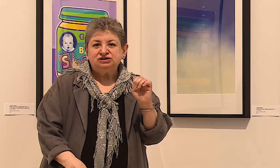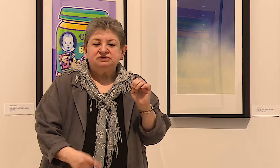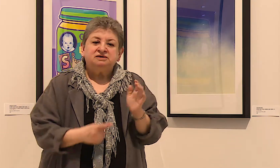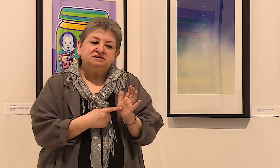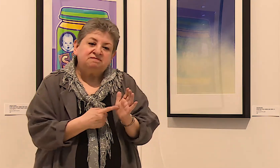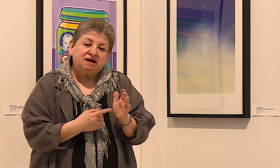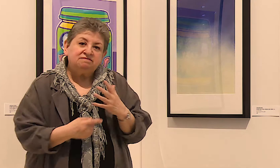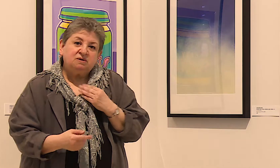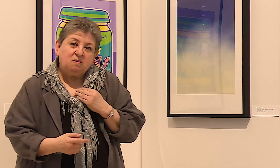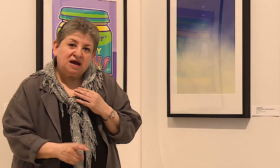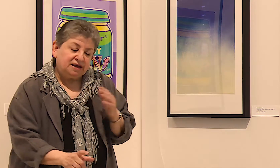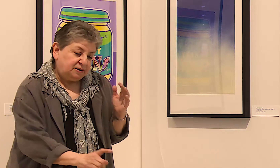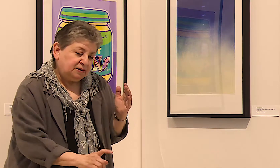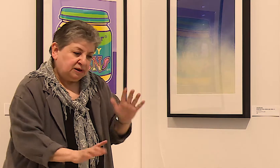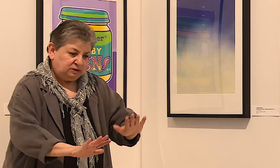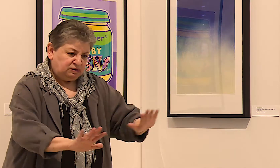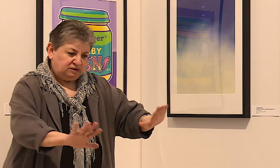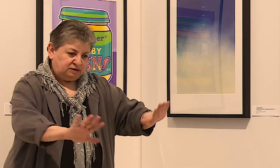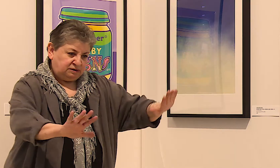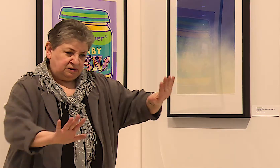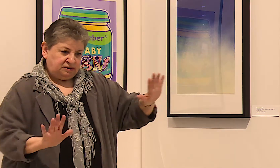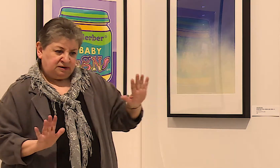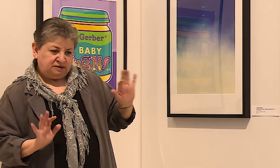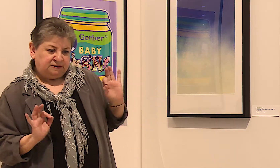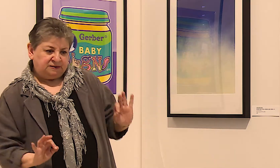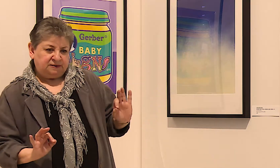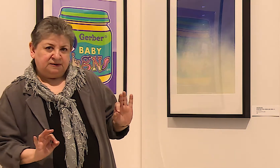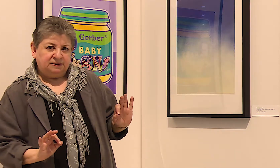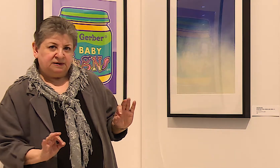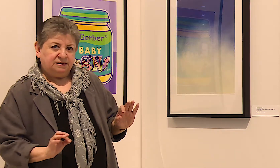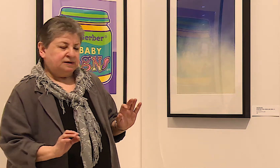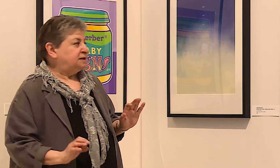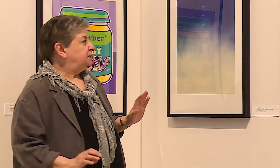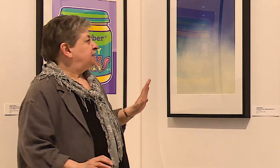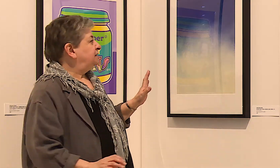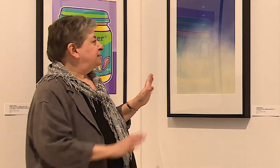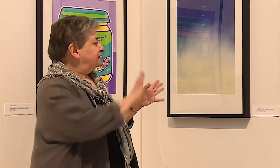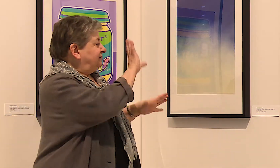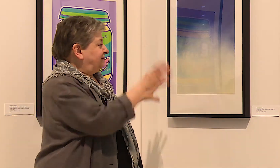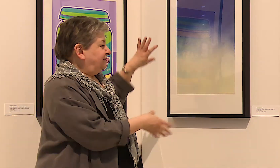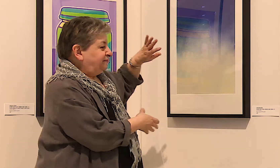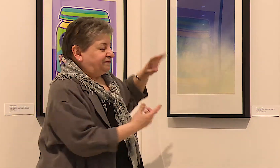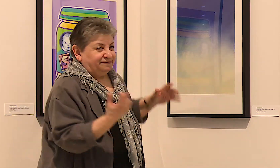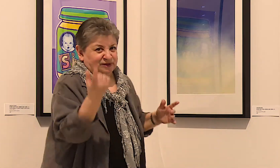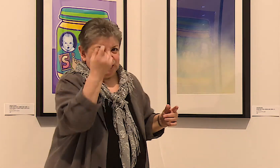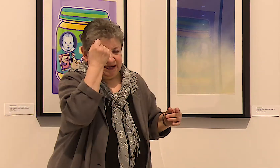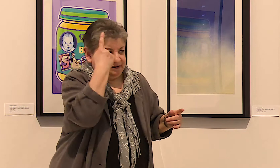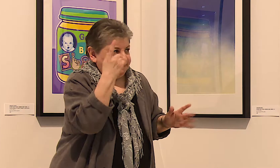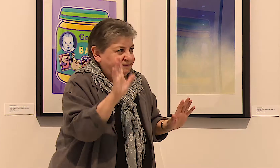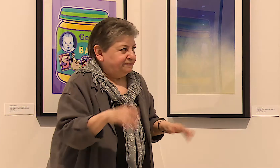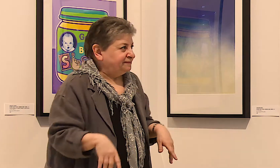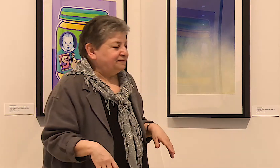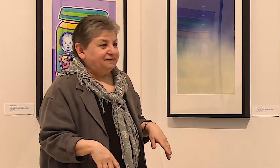and finished with a bit of white until I was satisfied with it. But that's the story of this piece,